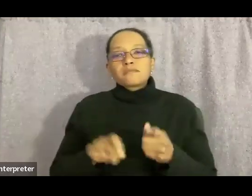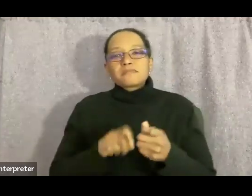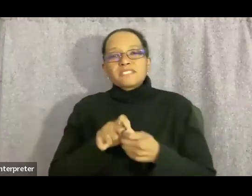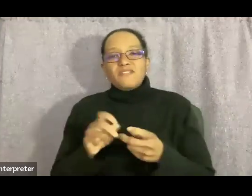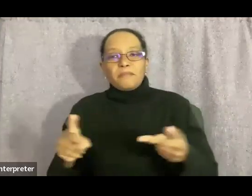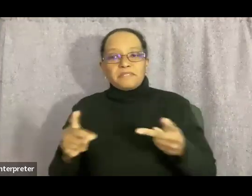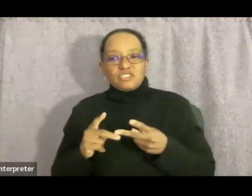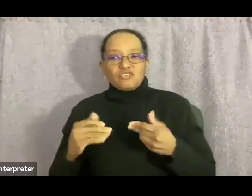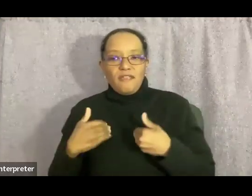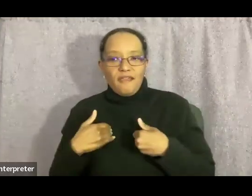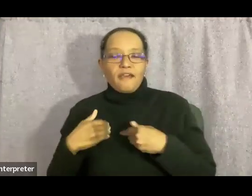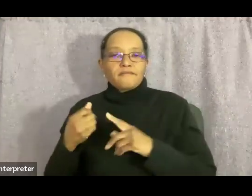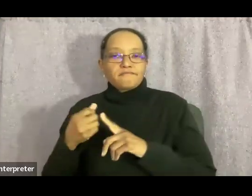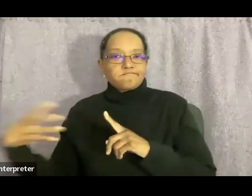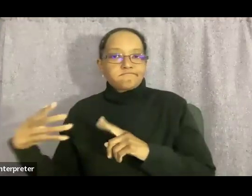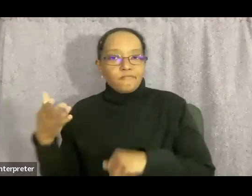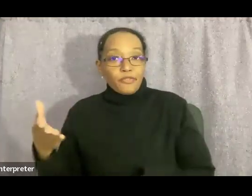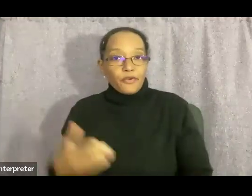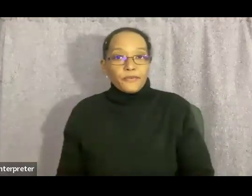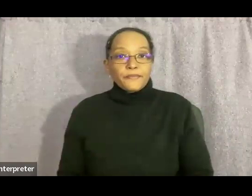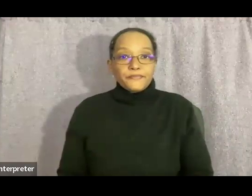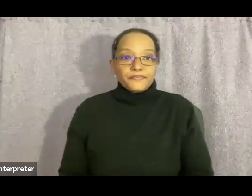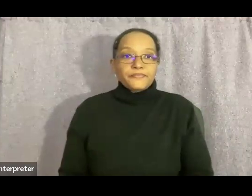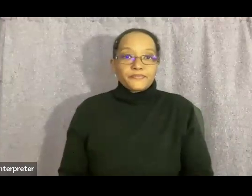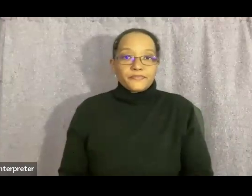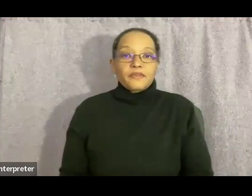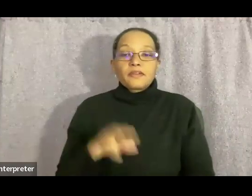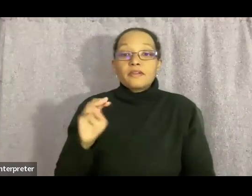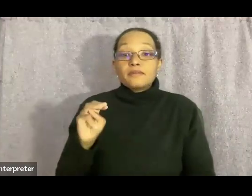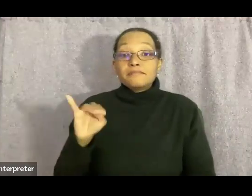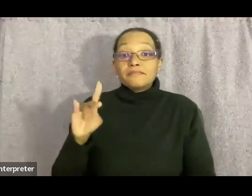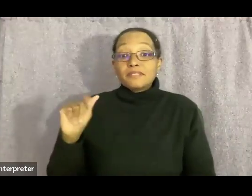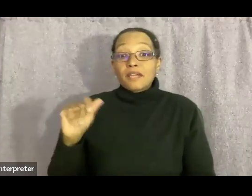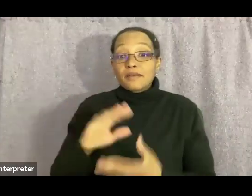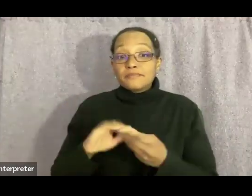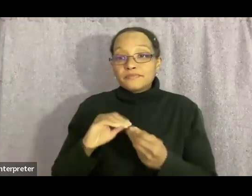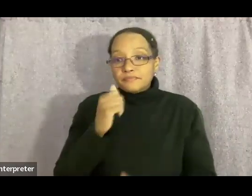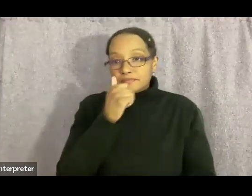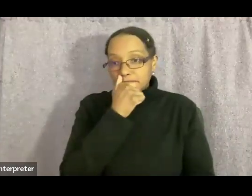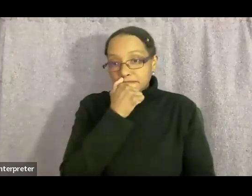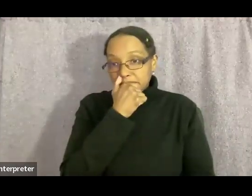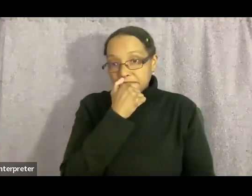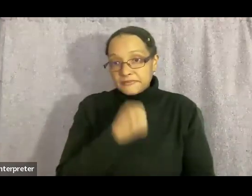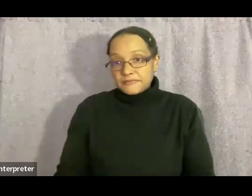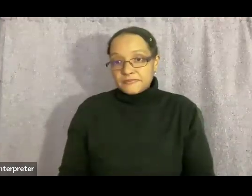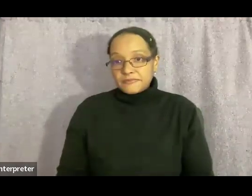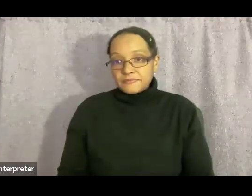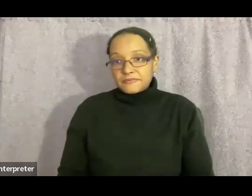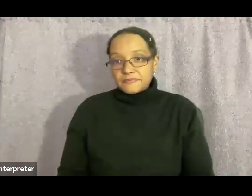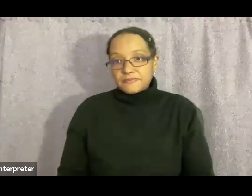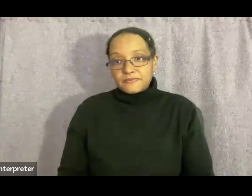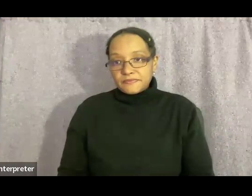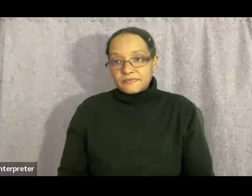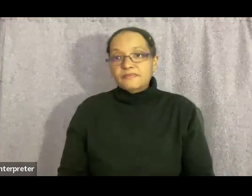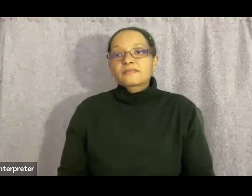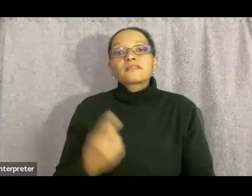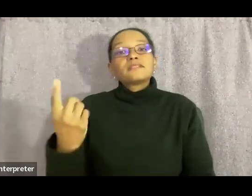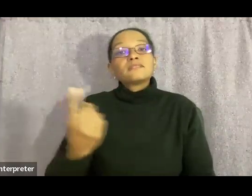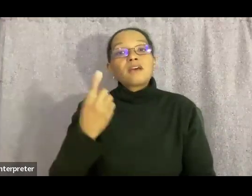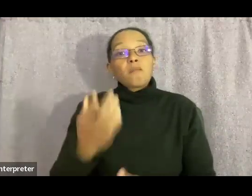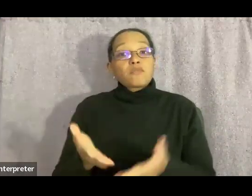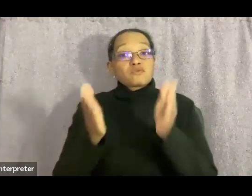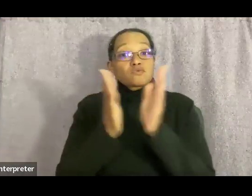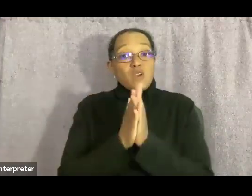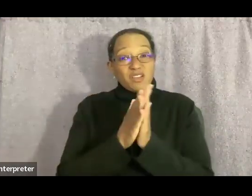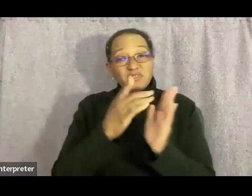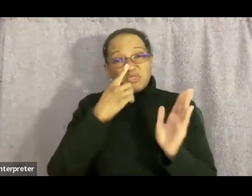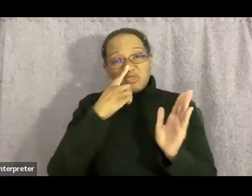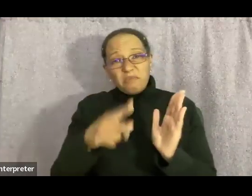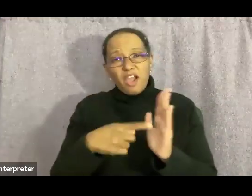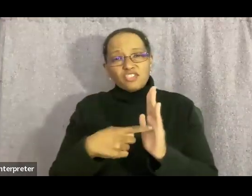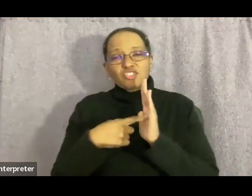And we have a request if there's an example of a gentle hip stretch